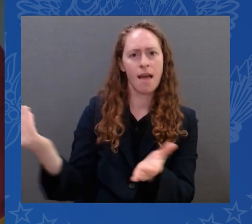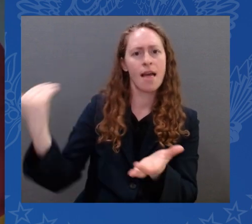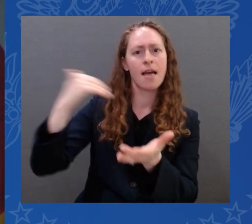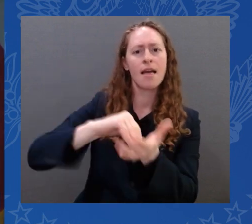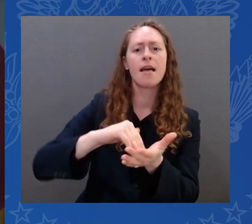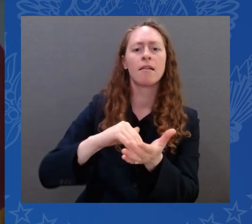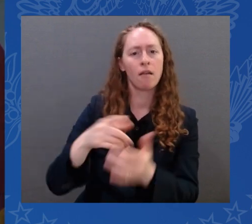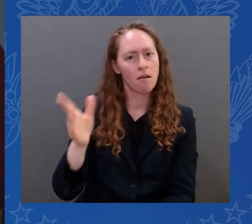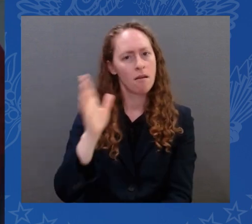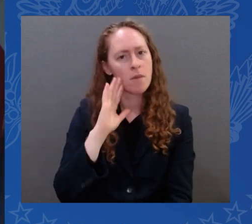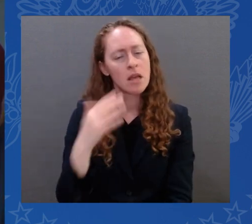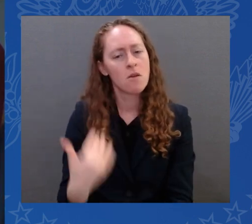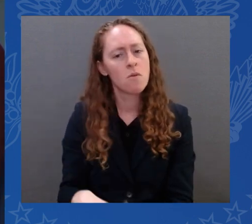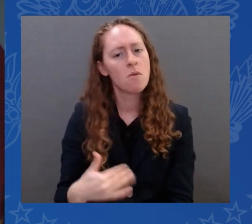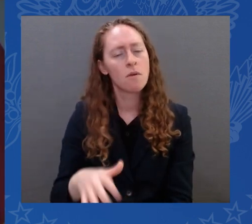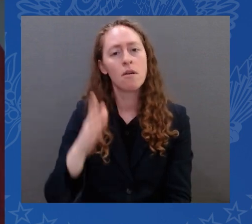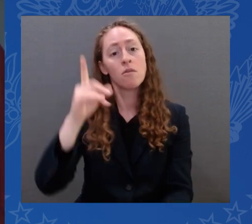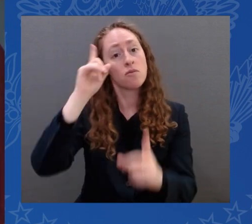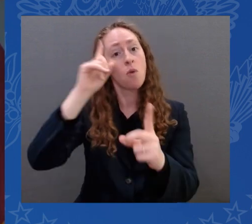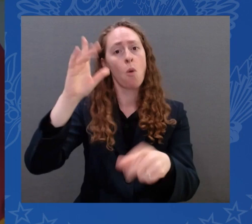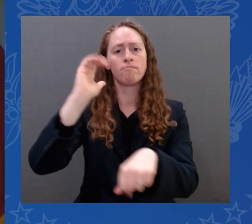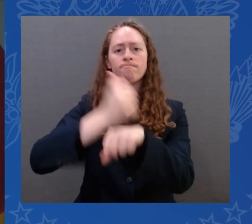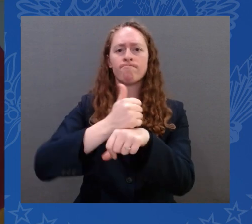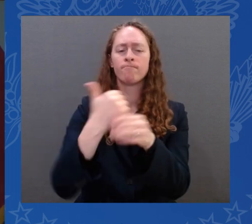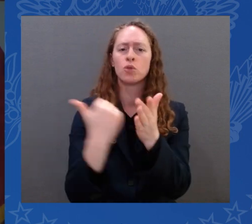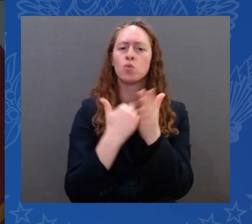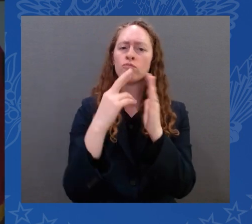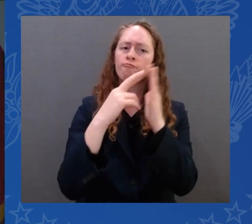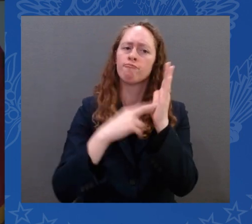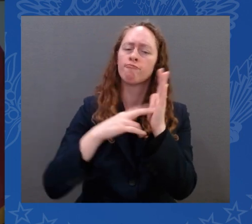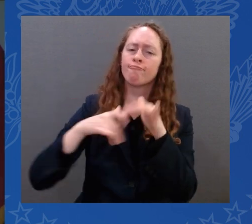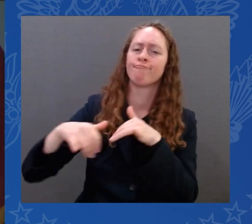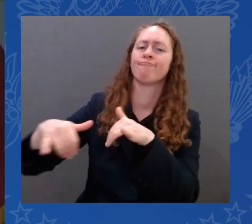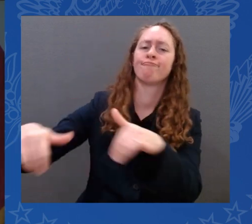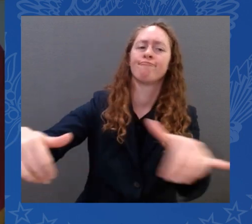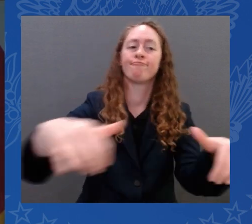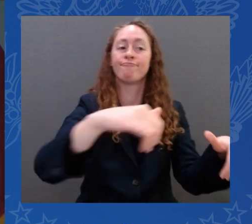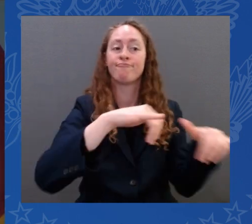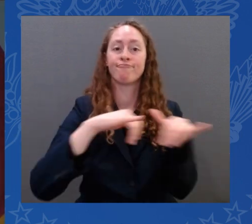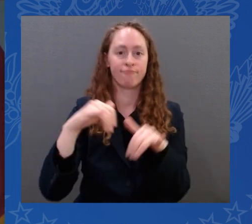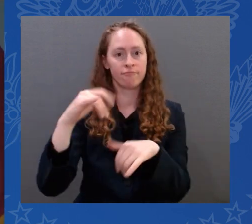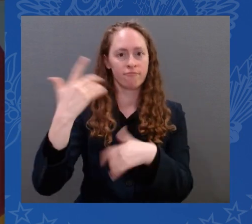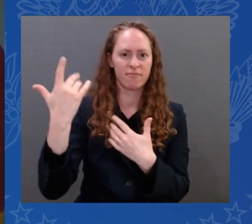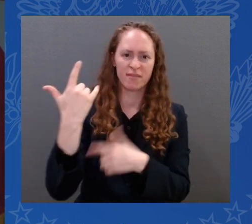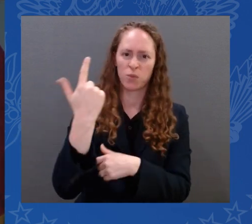Before I departed Asia -- before I left for Asia, I should say,